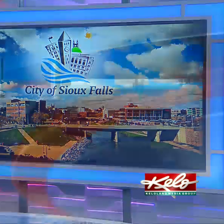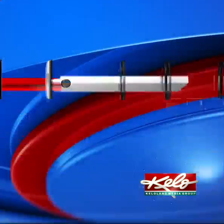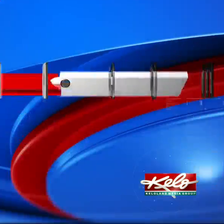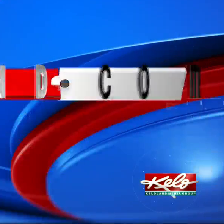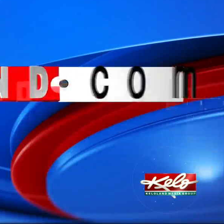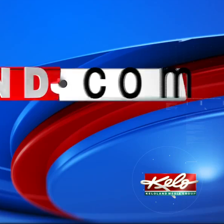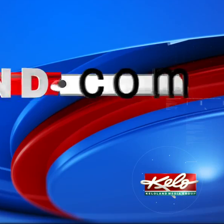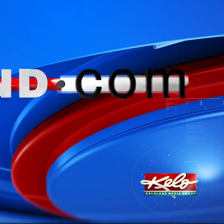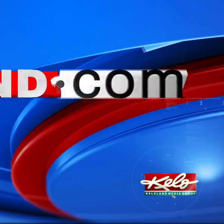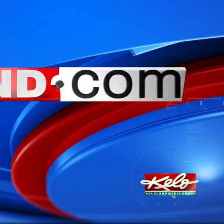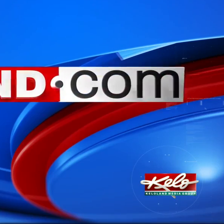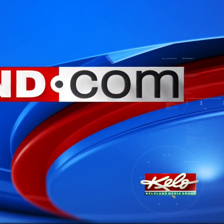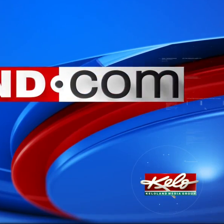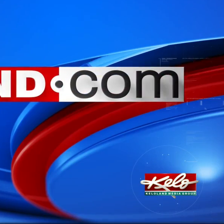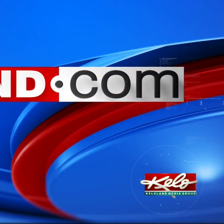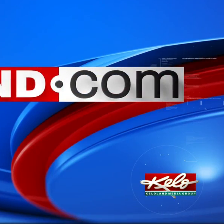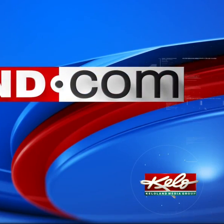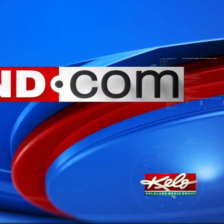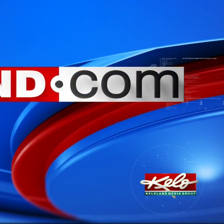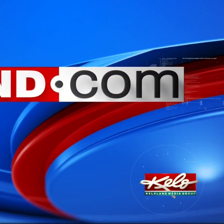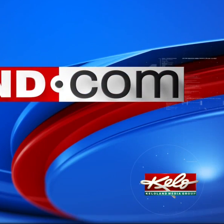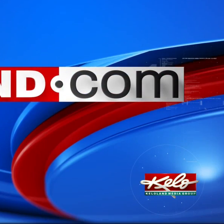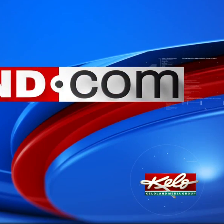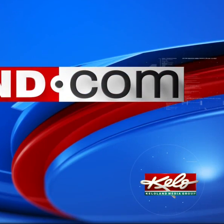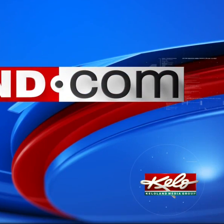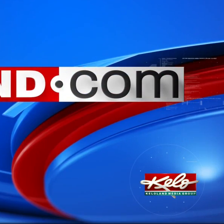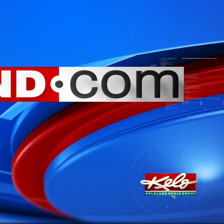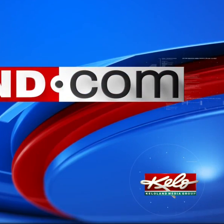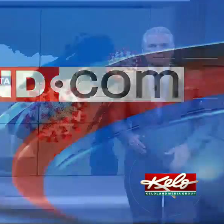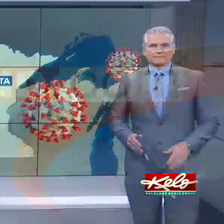LINE CENTER. WE'VE PROVIDED THAT LINK UNDER THIS STORY AT KELOLAND.COM.